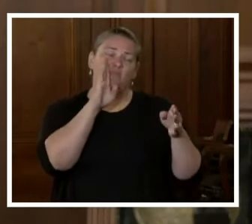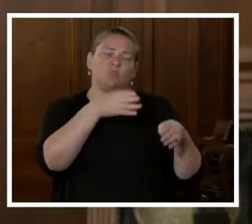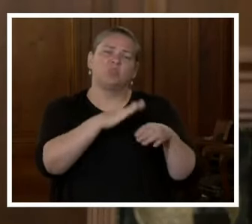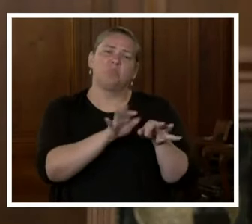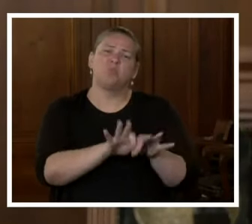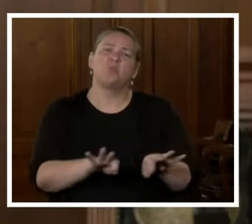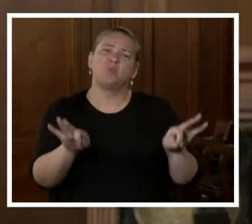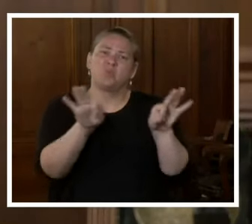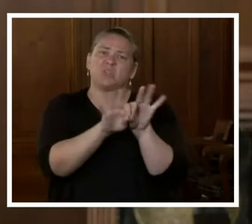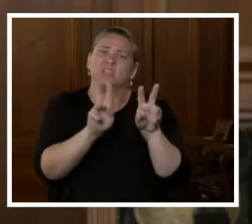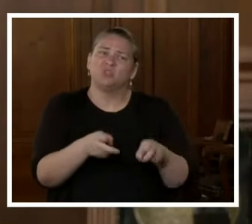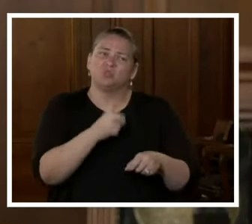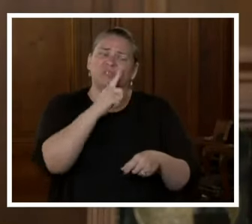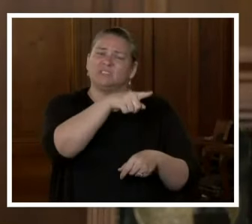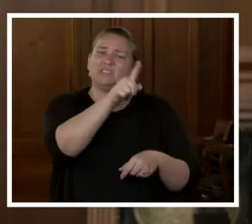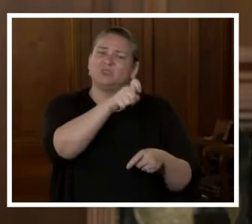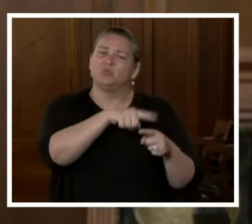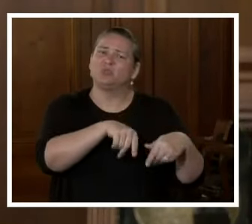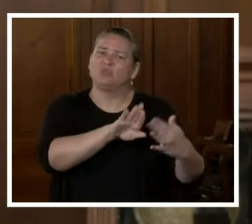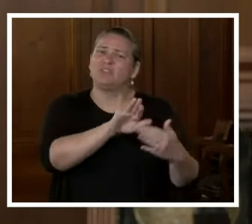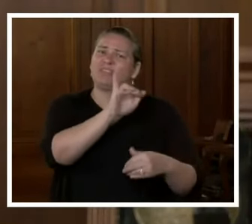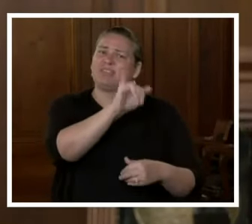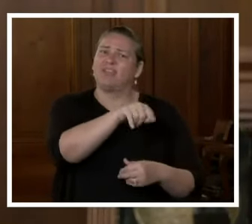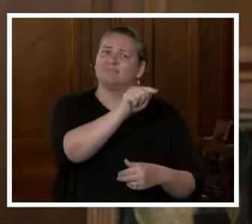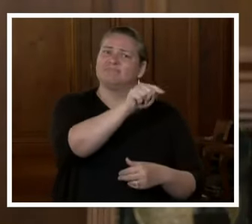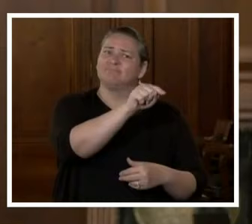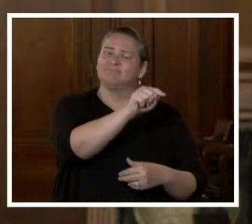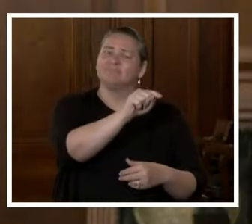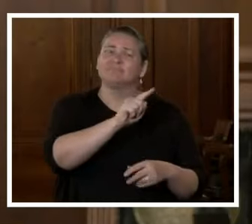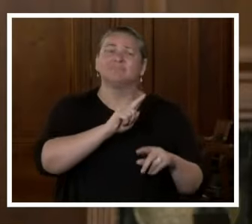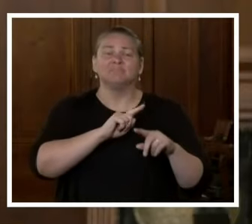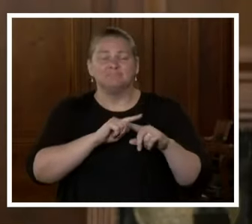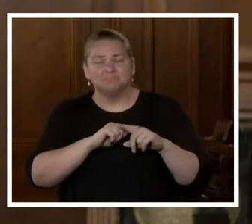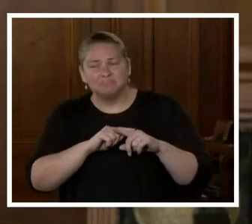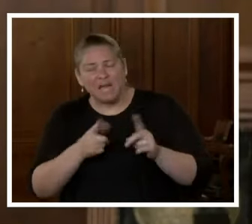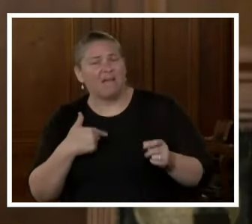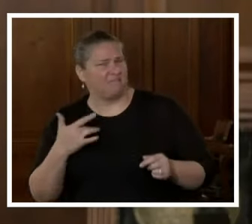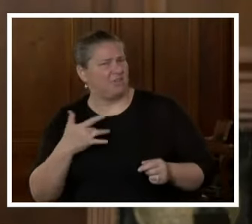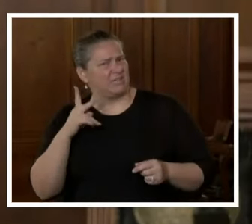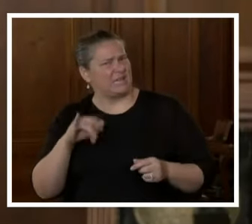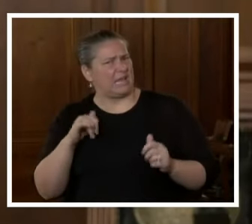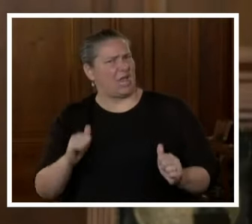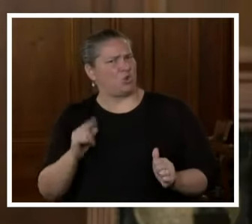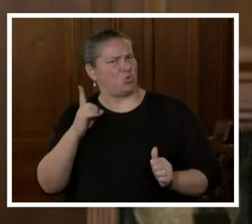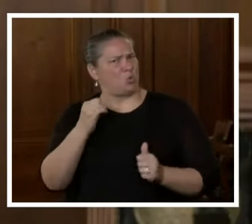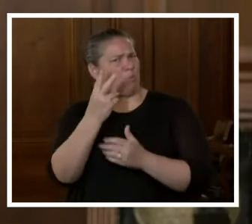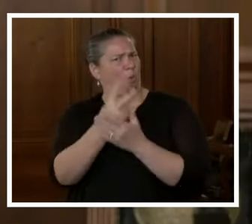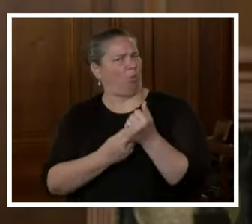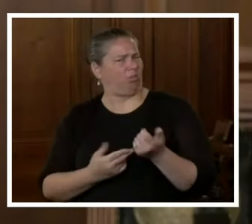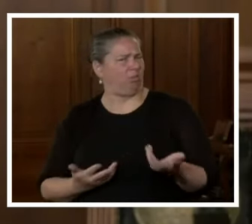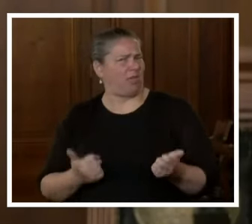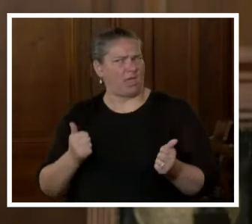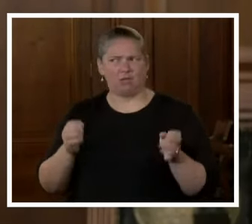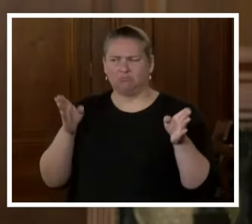QUESTIONS. WHAT WERE YOUR THOUGHTS ABOUT THAT RALLY?